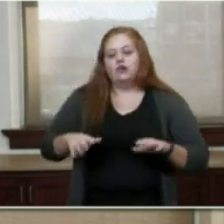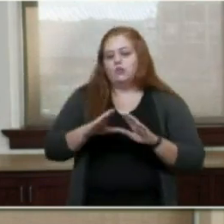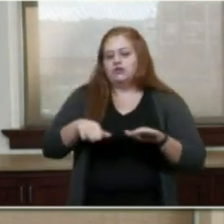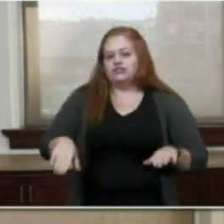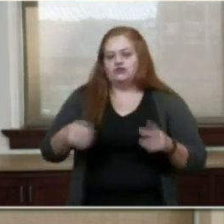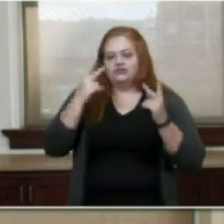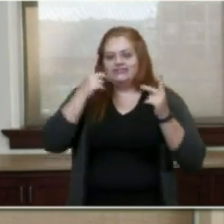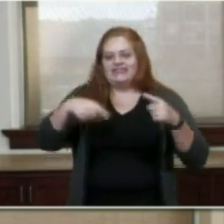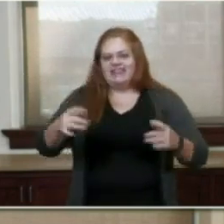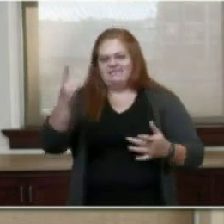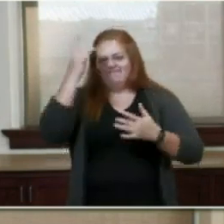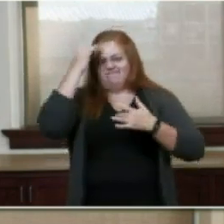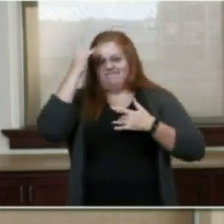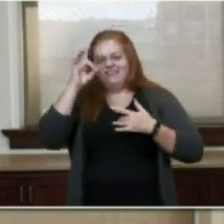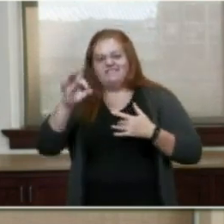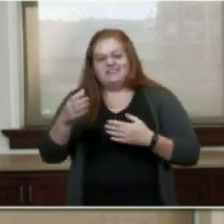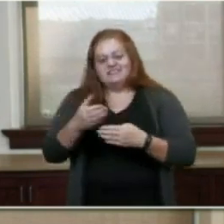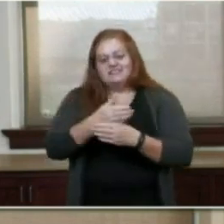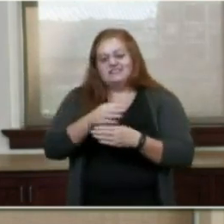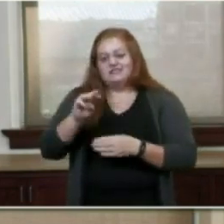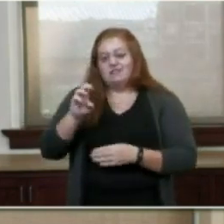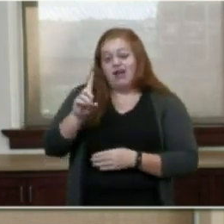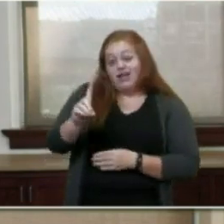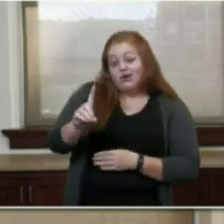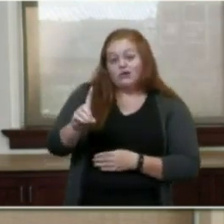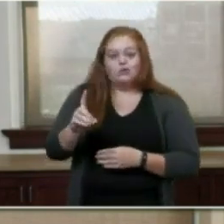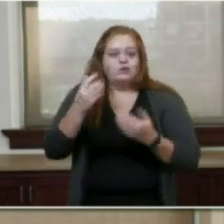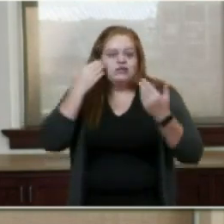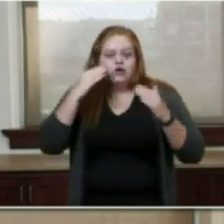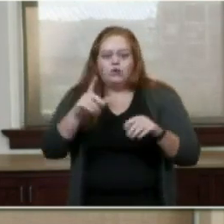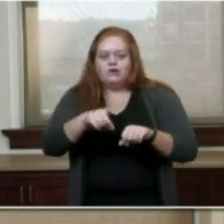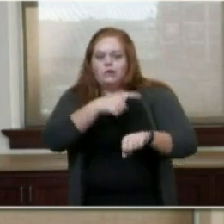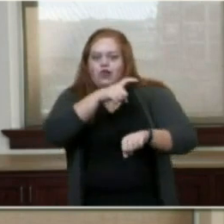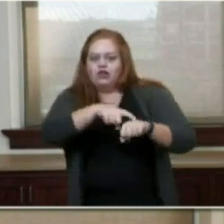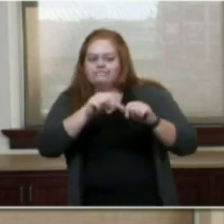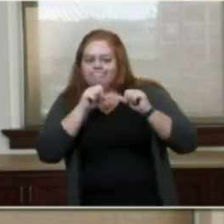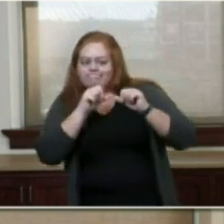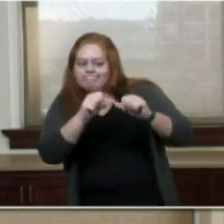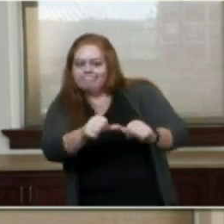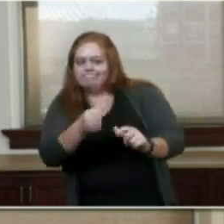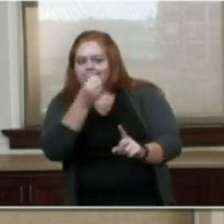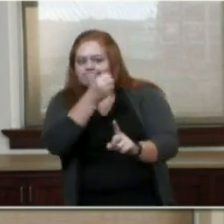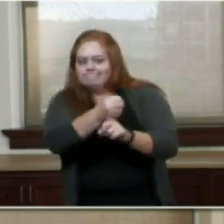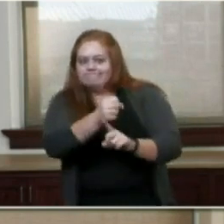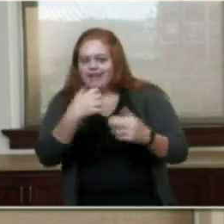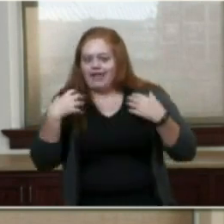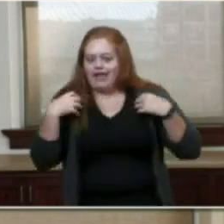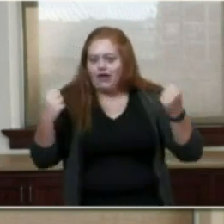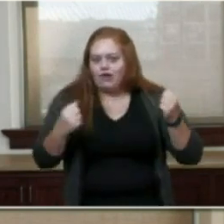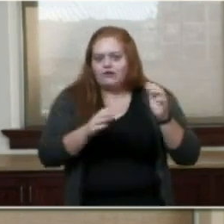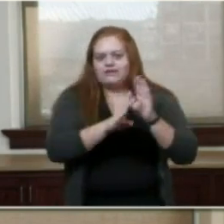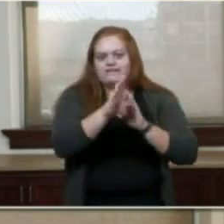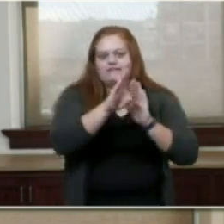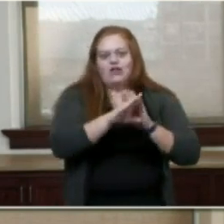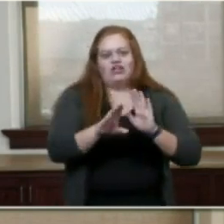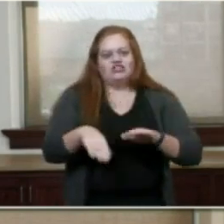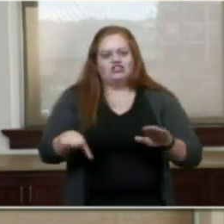infection is mild, we don't know the long term effects of the virus on health and development and Children can spread the virus to others.